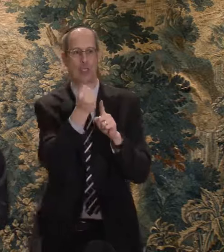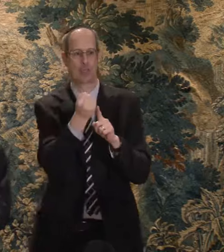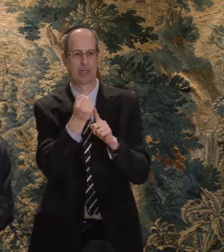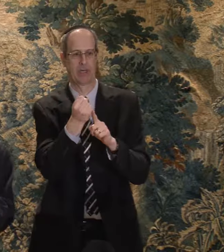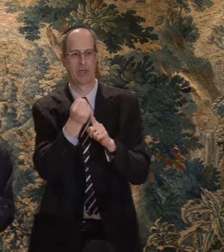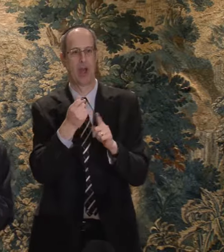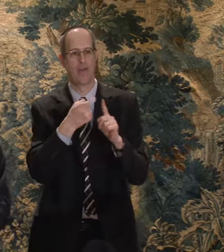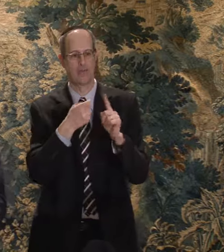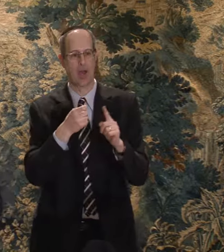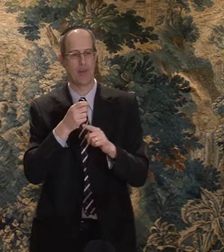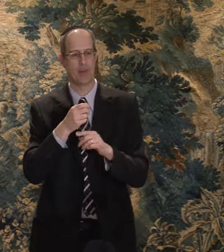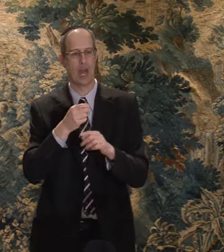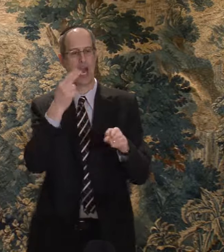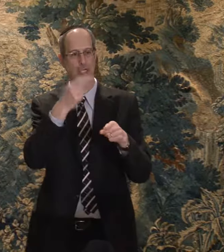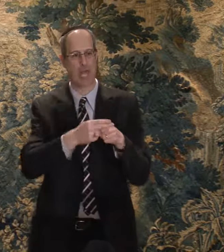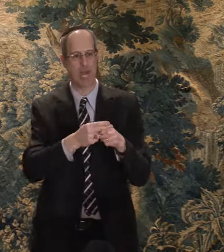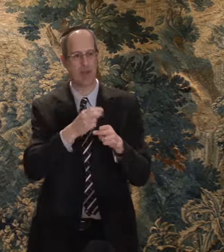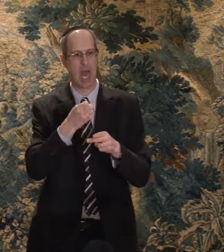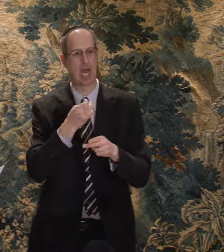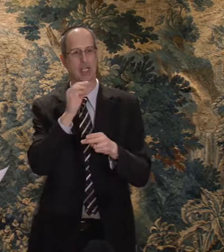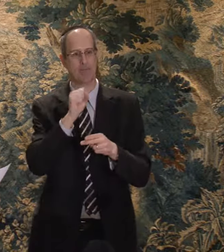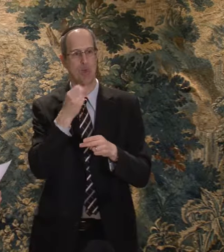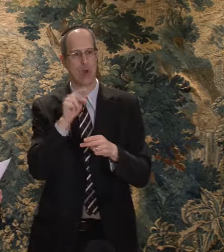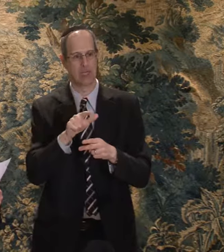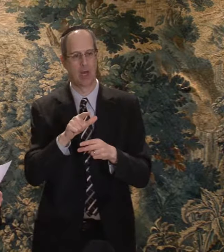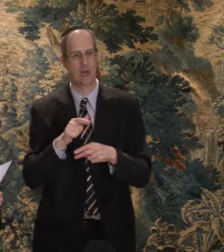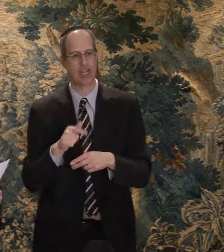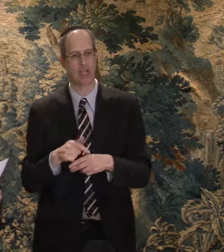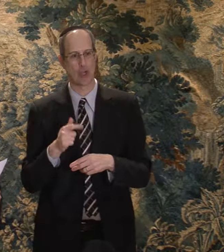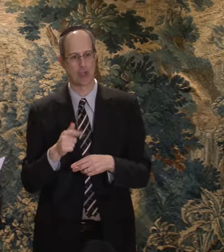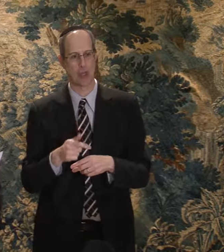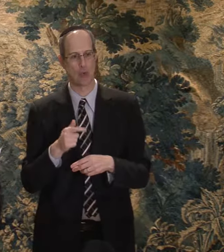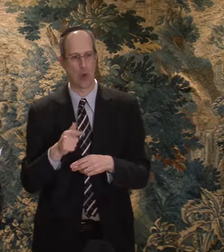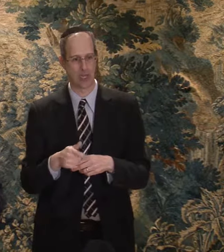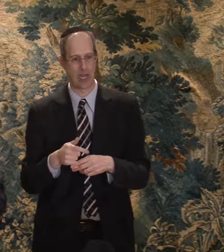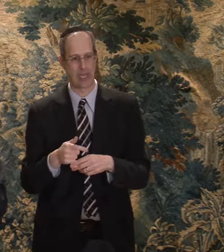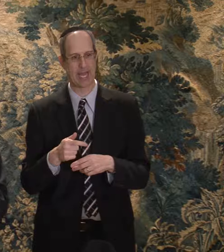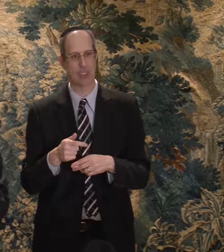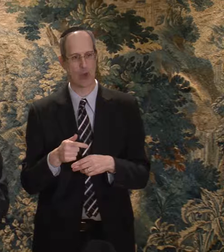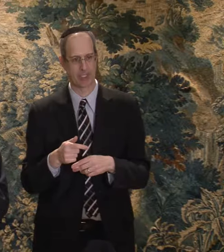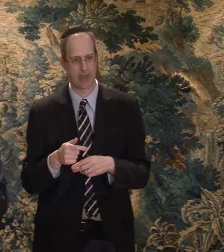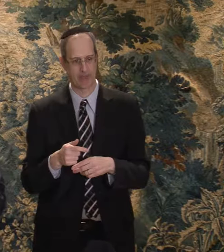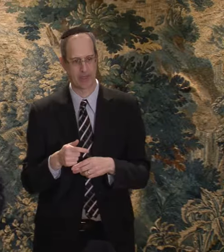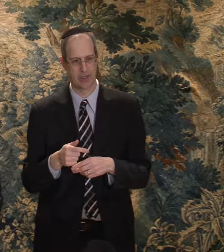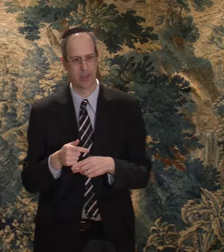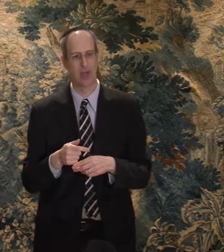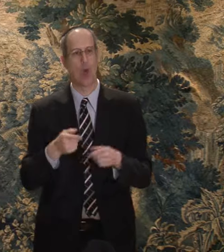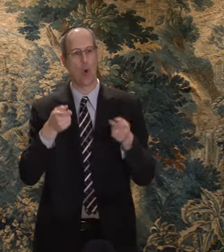the project l's us vahik asha yelled oh hell I see a safe when Rahul